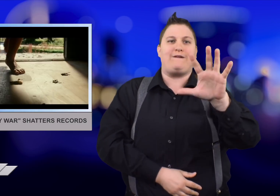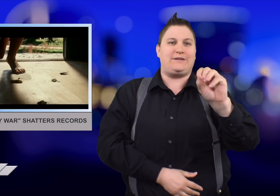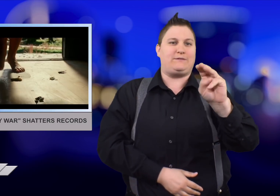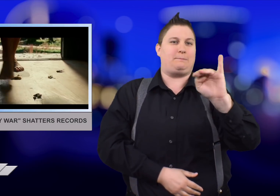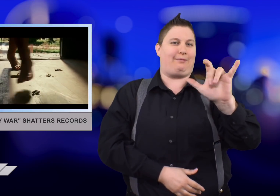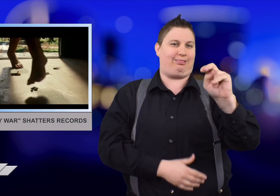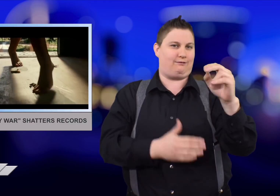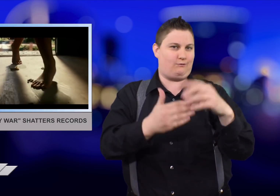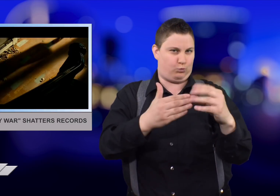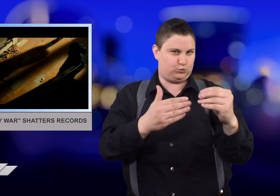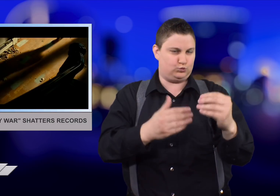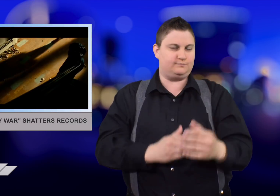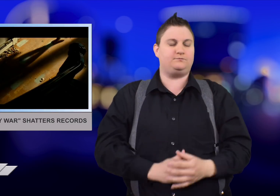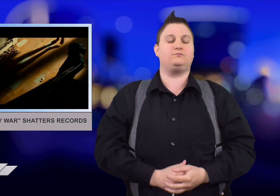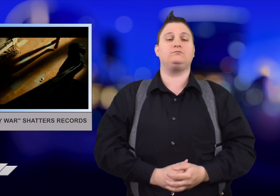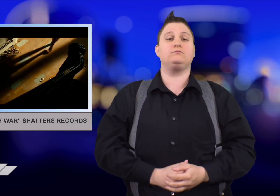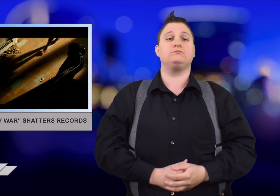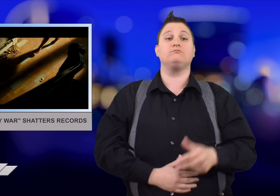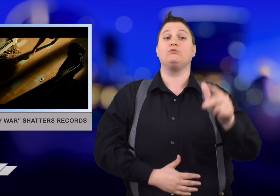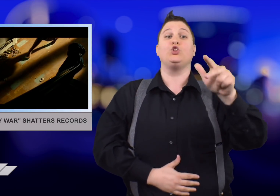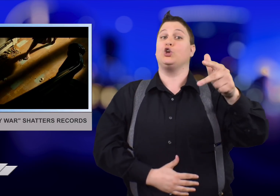of $150 million.